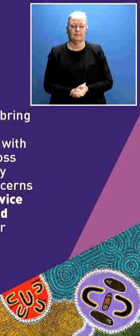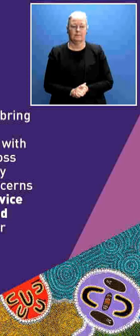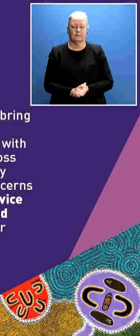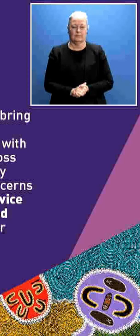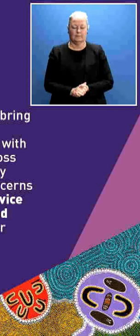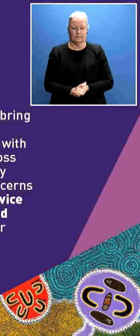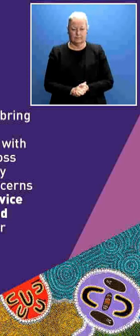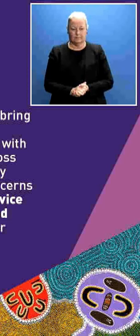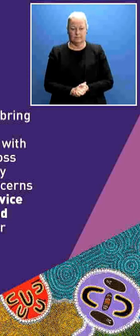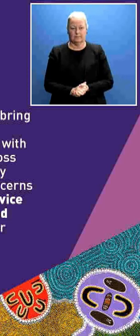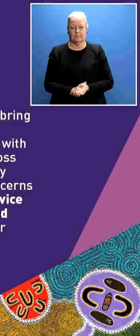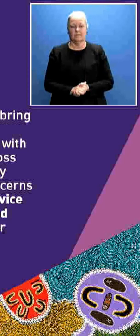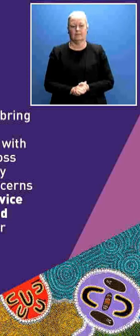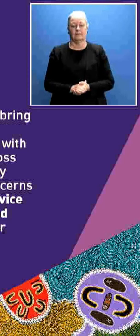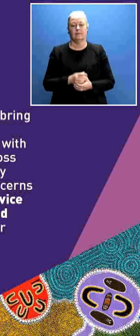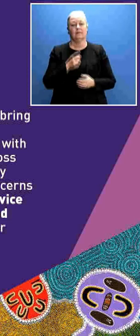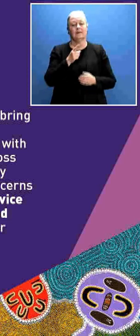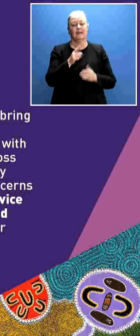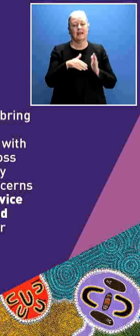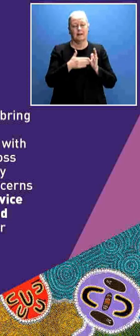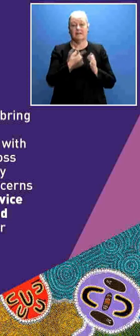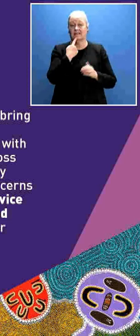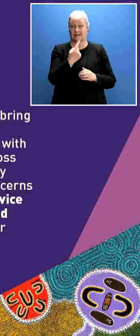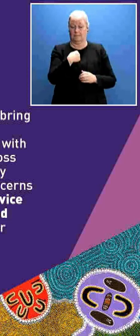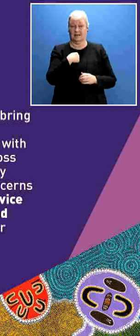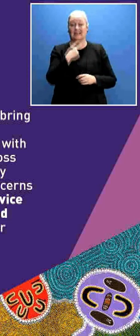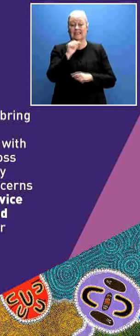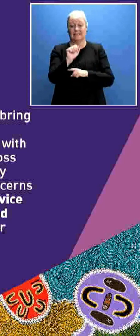I will read you the affirmation. At the end, please say, "Yes" or "I do."